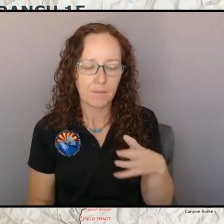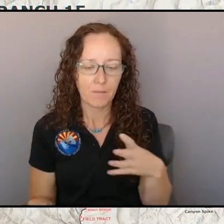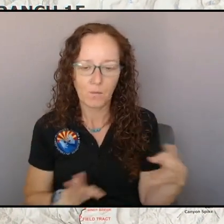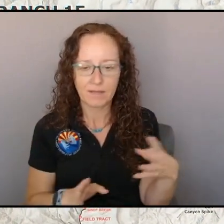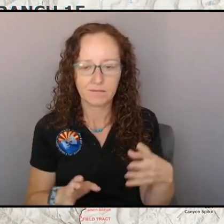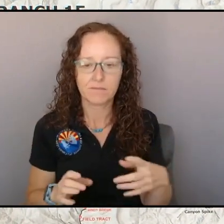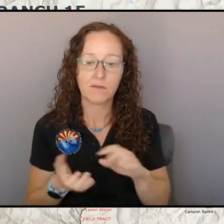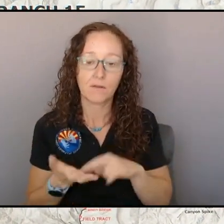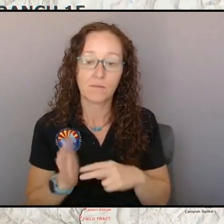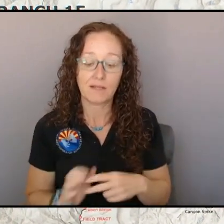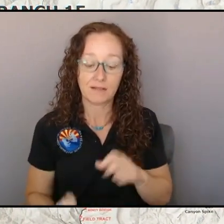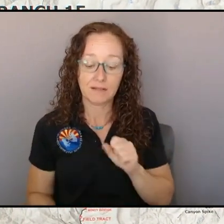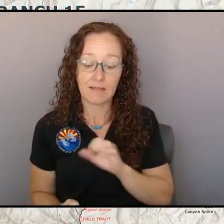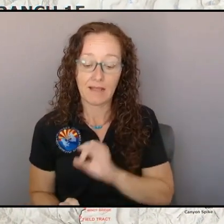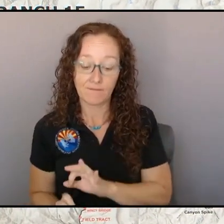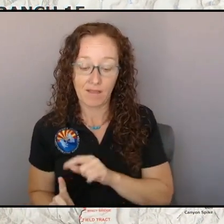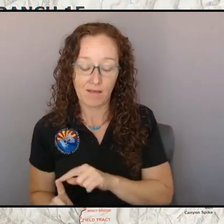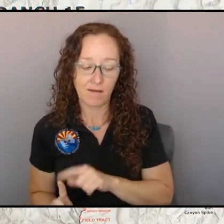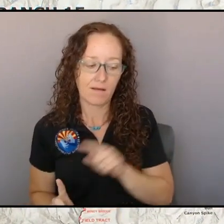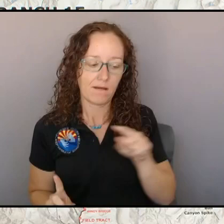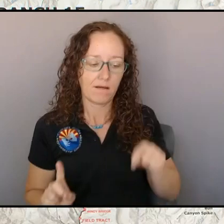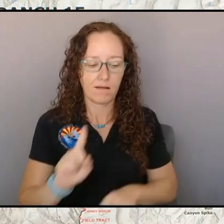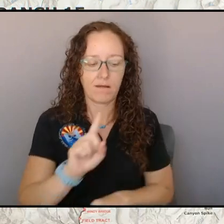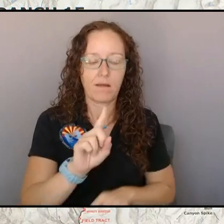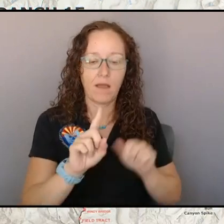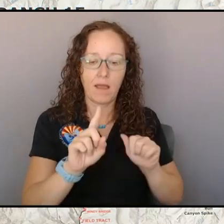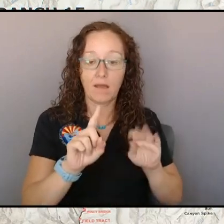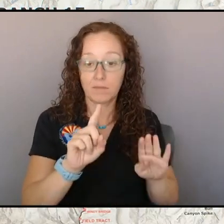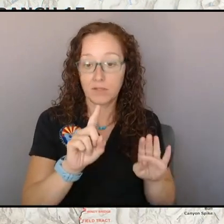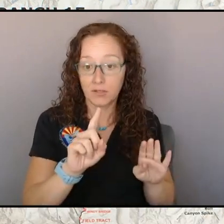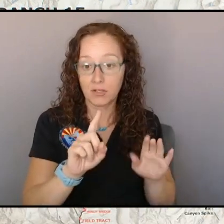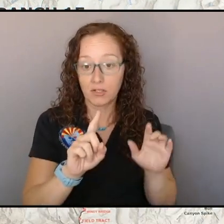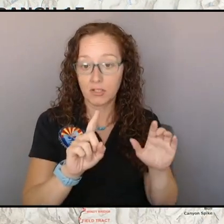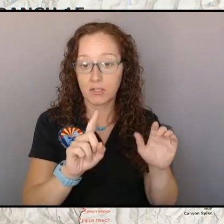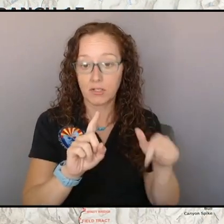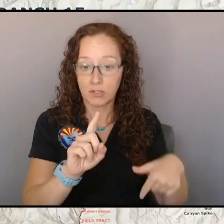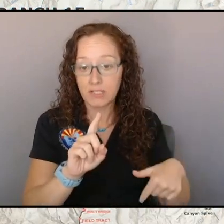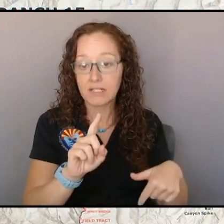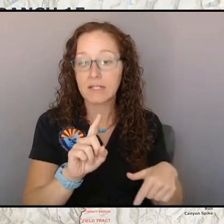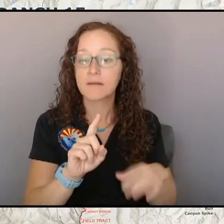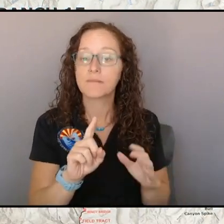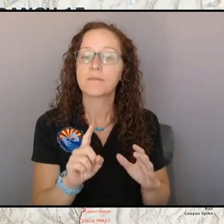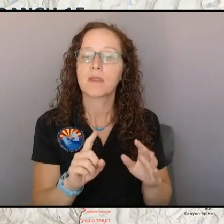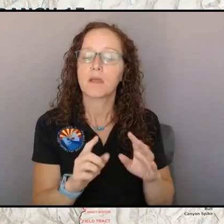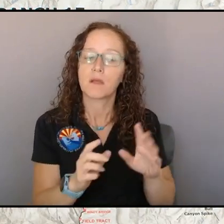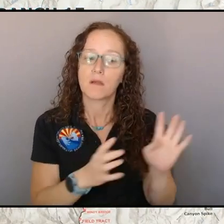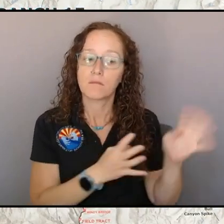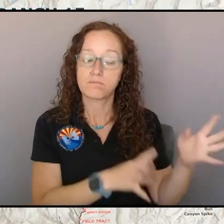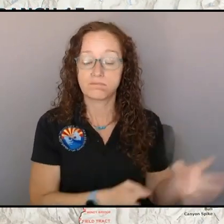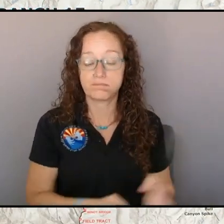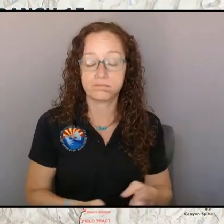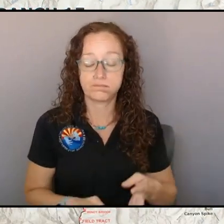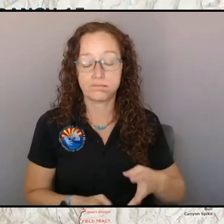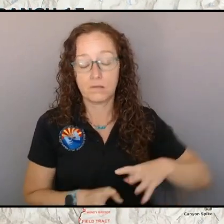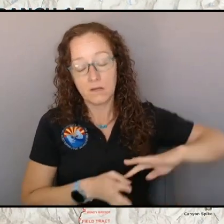continue to surge and they're going to get channeled into these gaps and head into some of those metro areas. So the